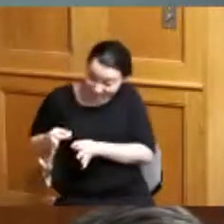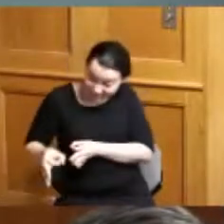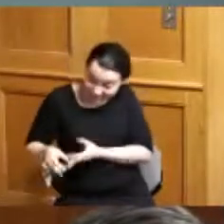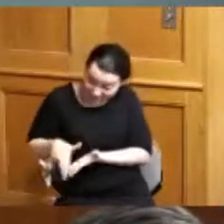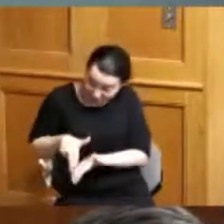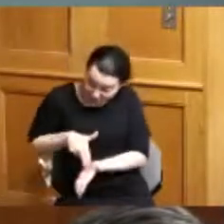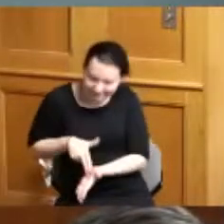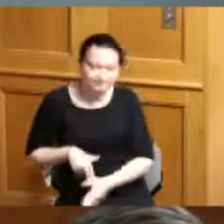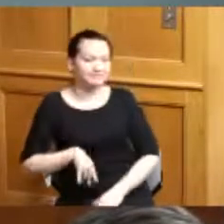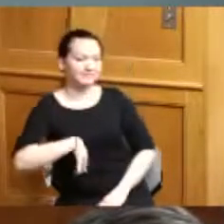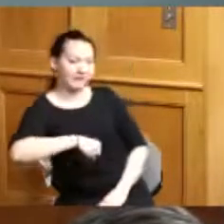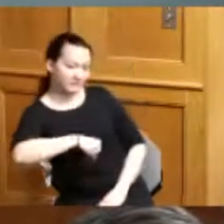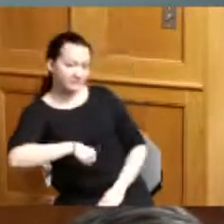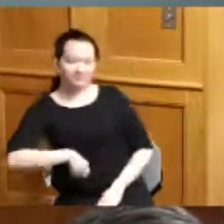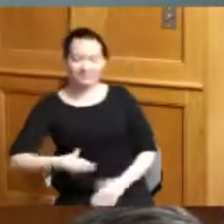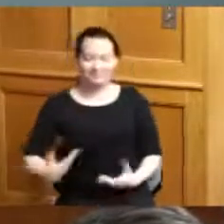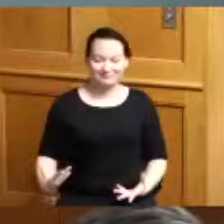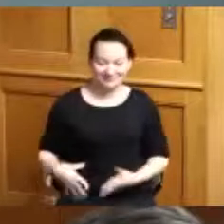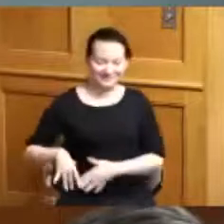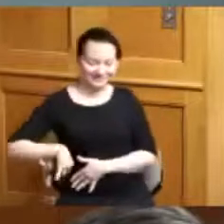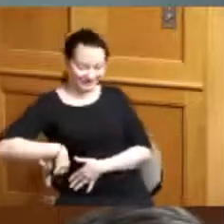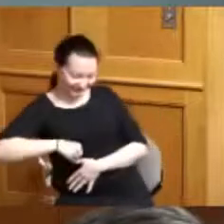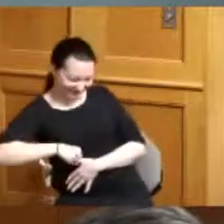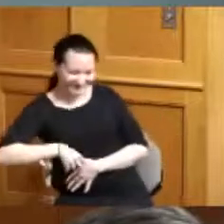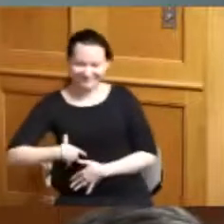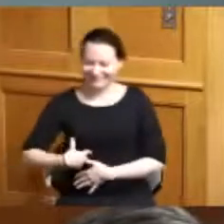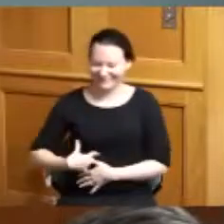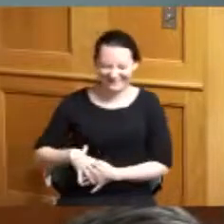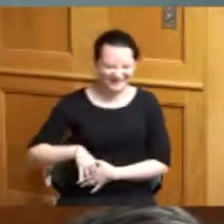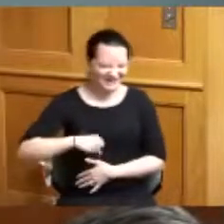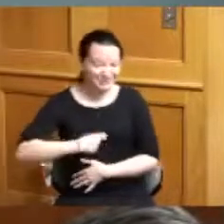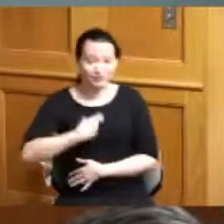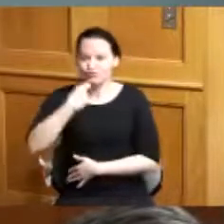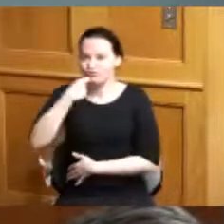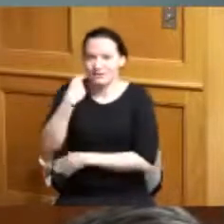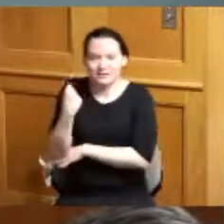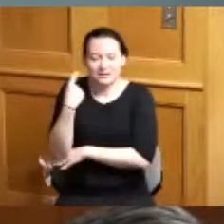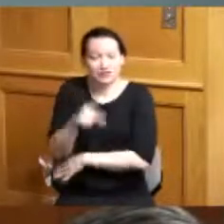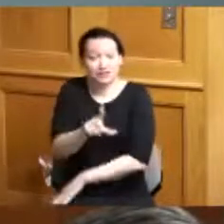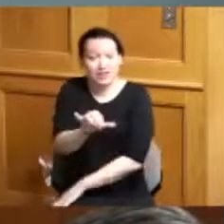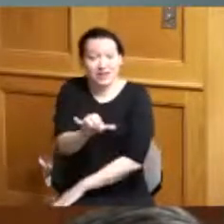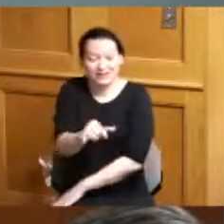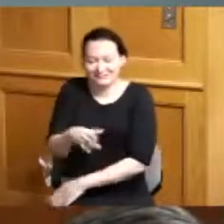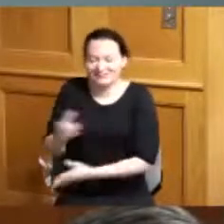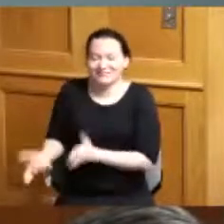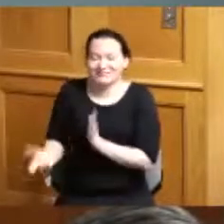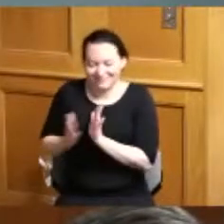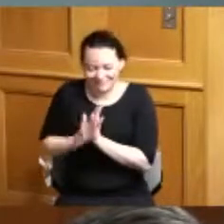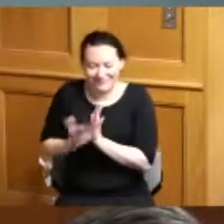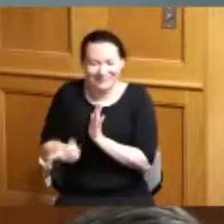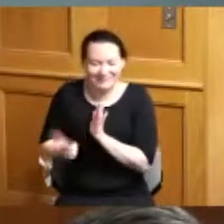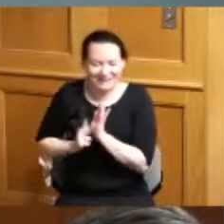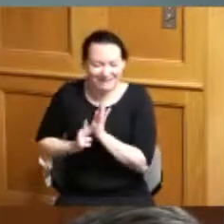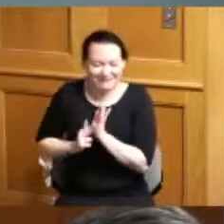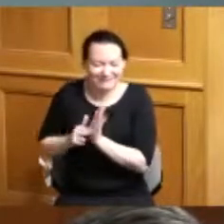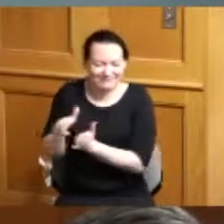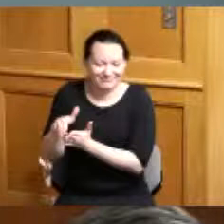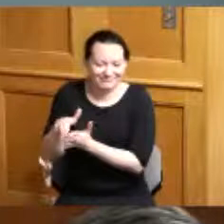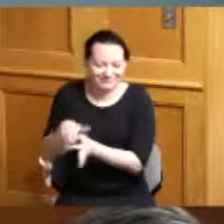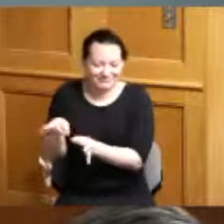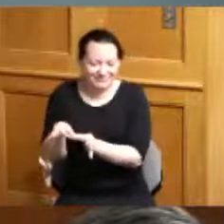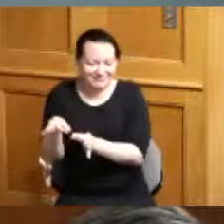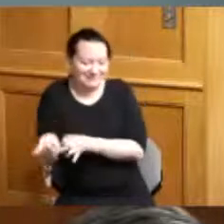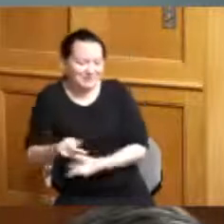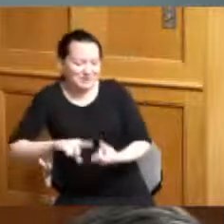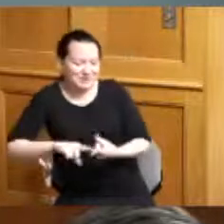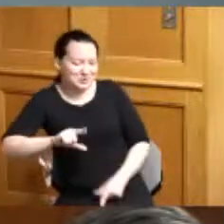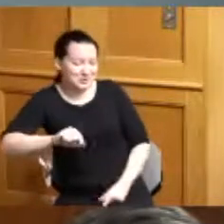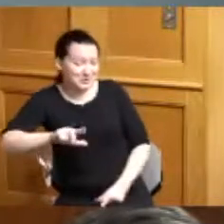and he did and just this past July we extended his contract an additional year into 2023 because